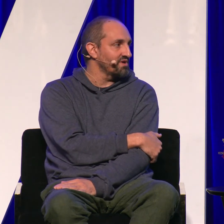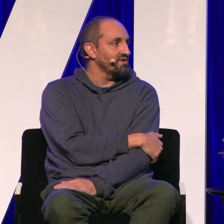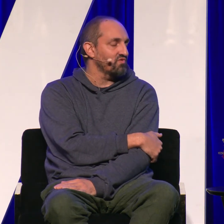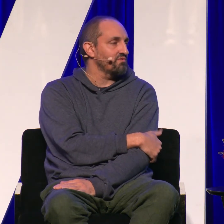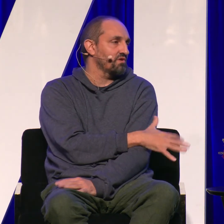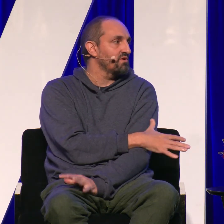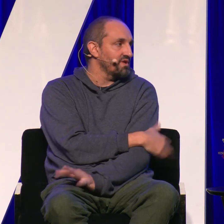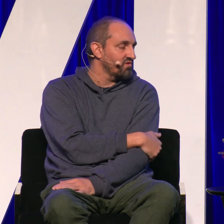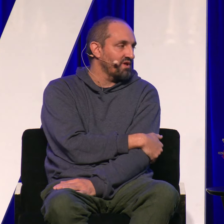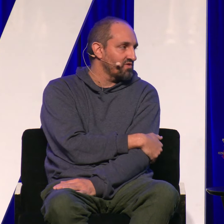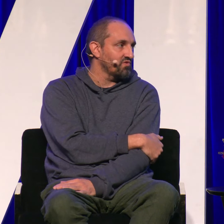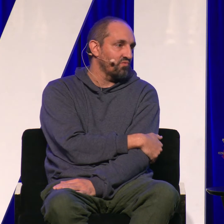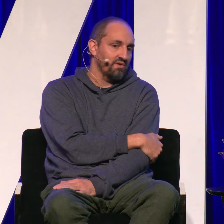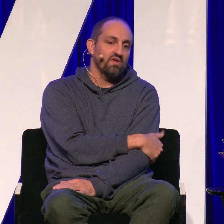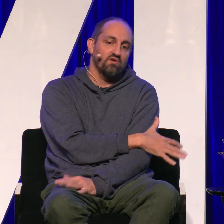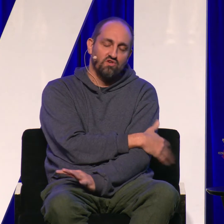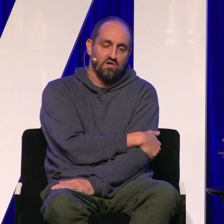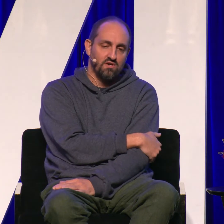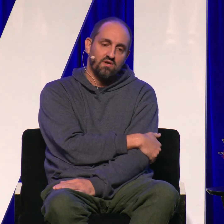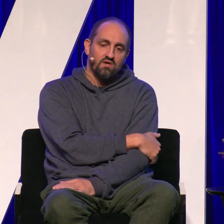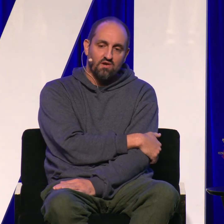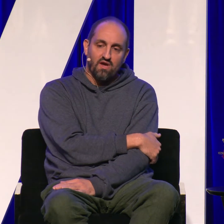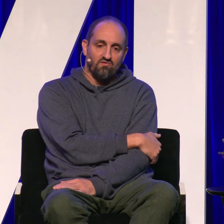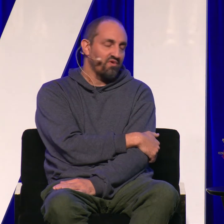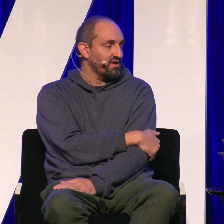And it's those community spaces where we nurture creative practice,